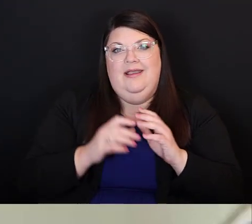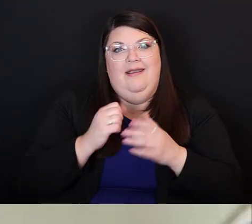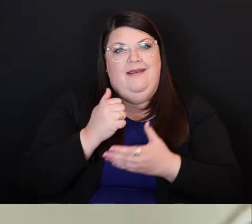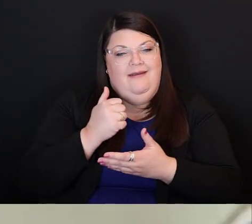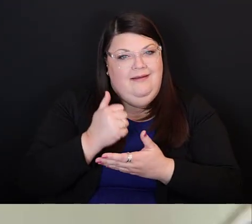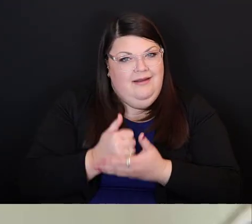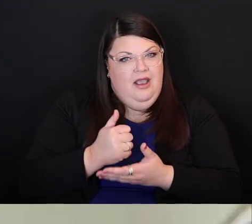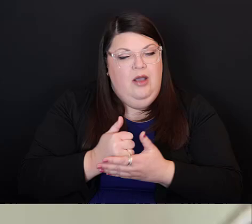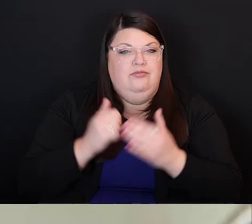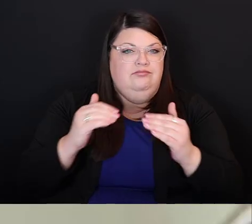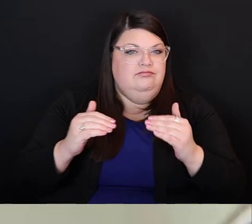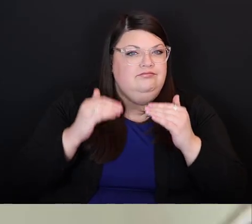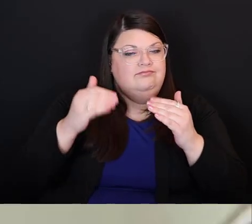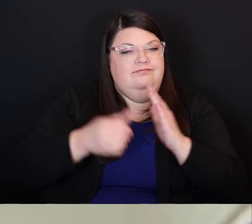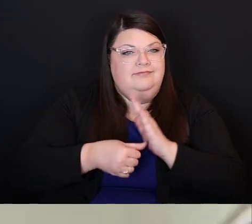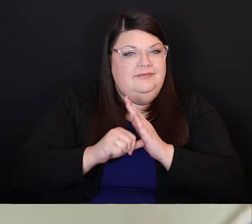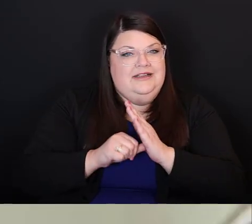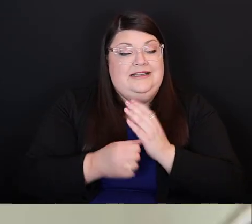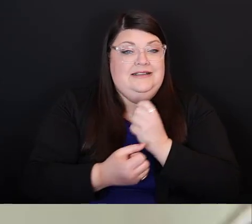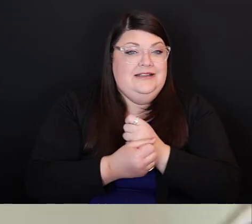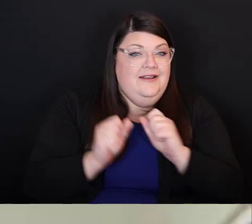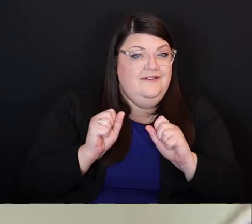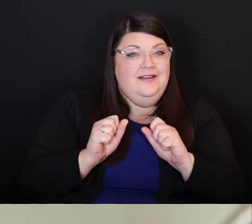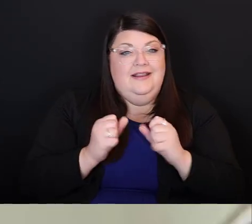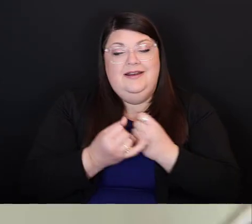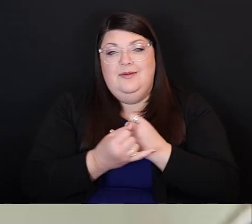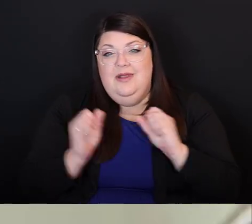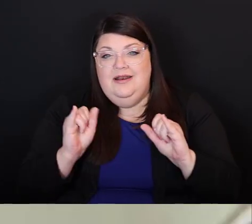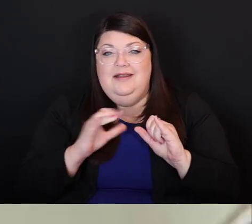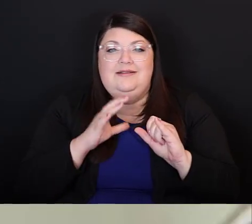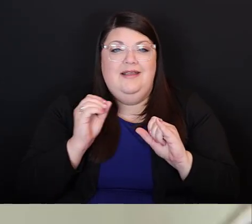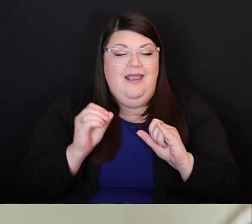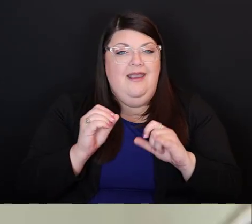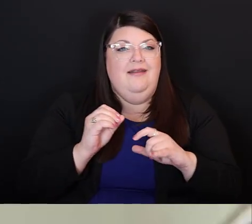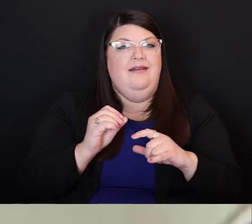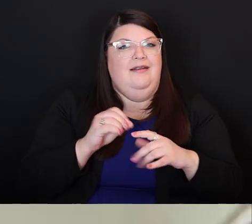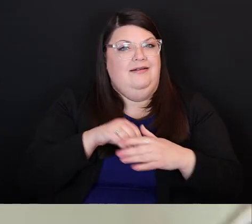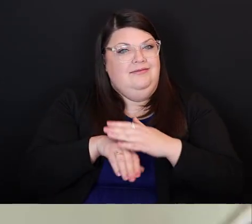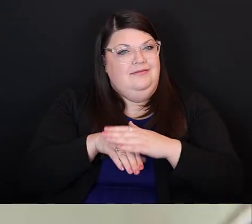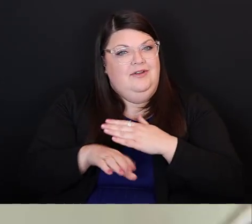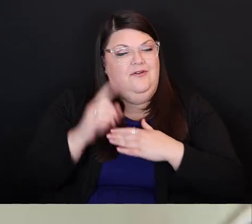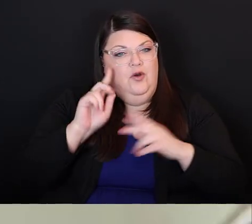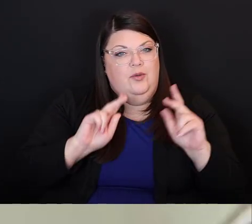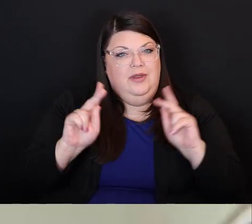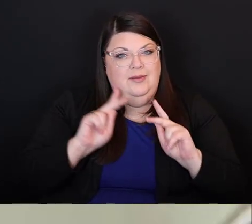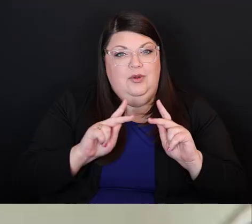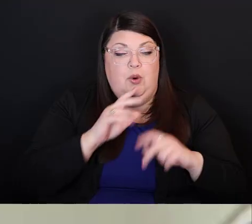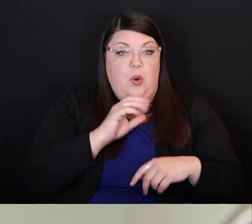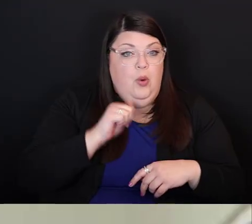independence, and accessibility for older adults and people with disabilities in their homes and communities.